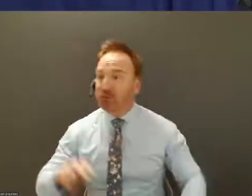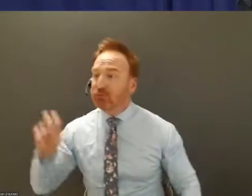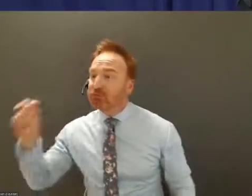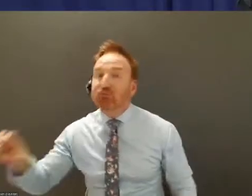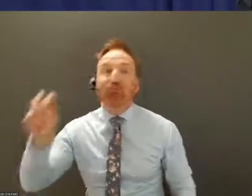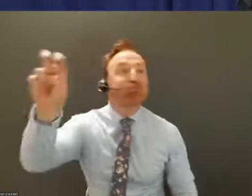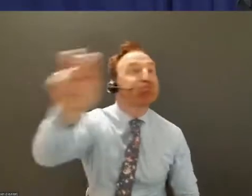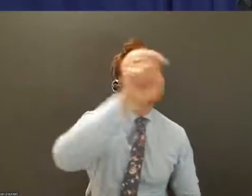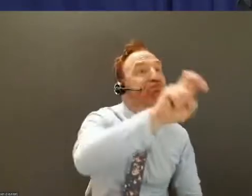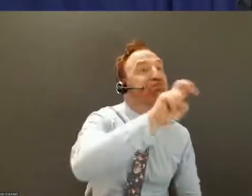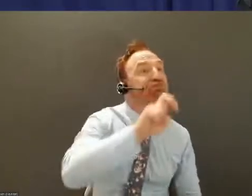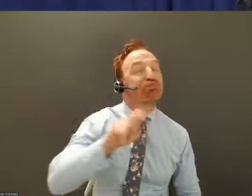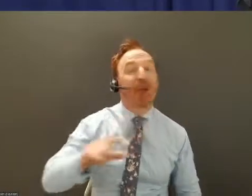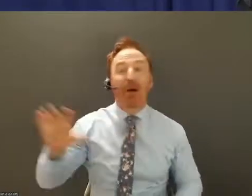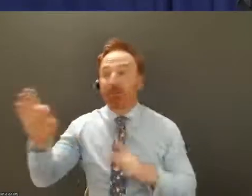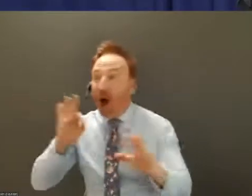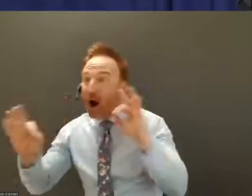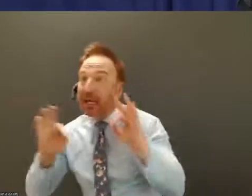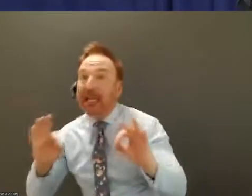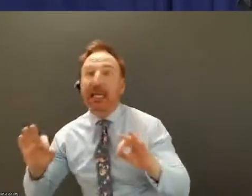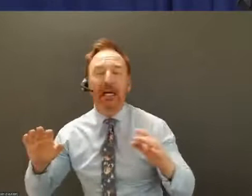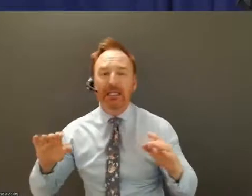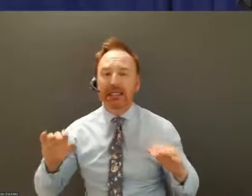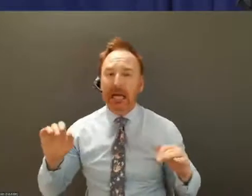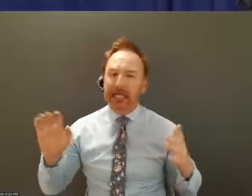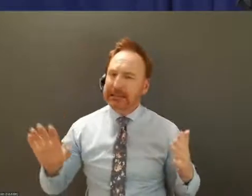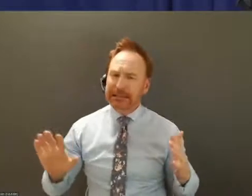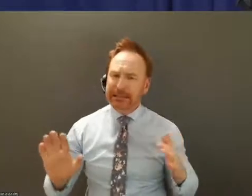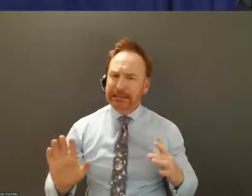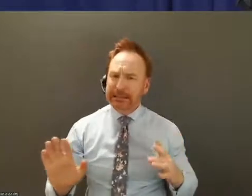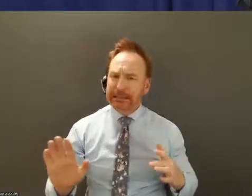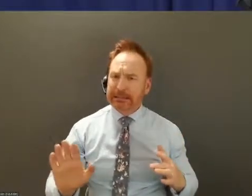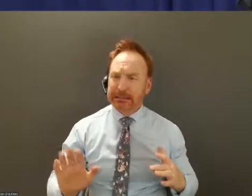down and I invite everyone to